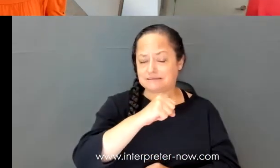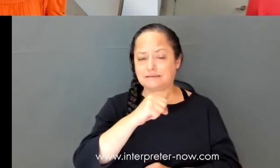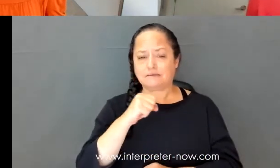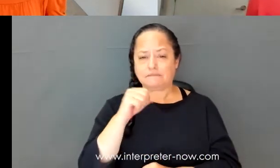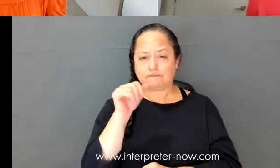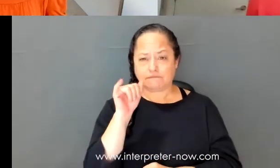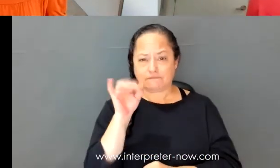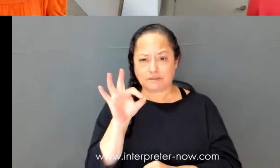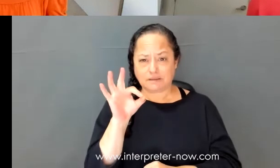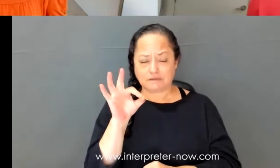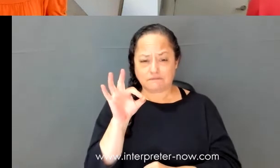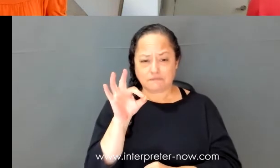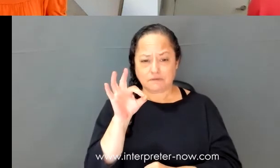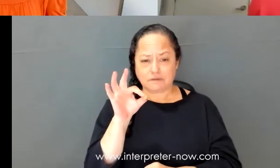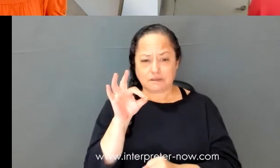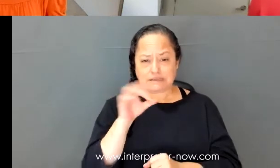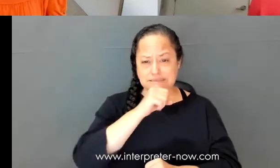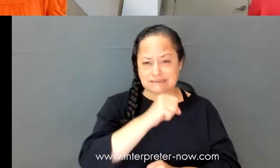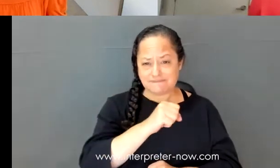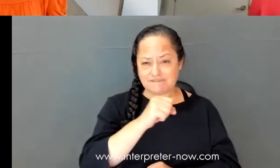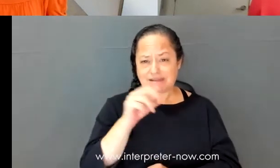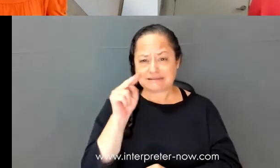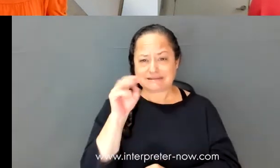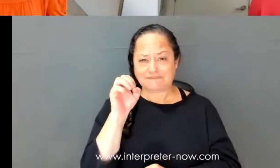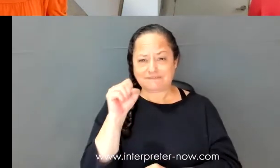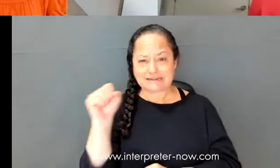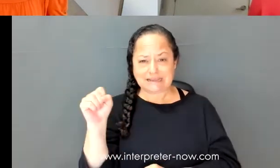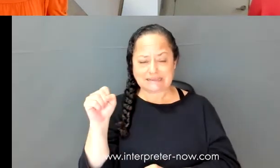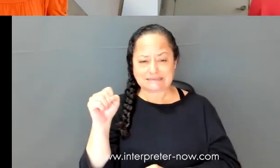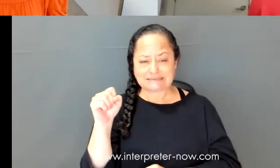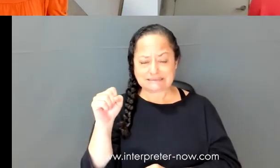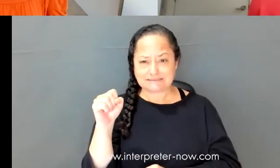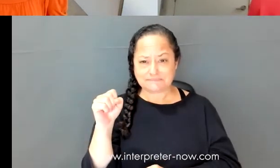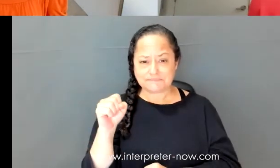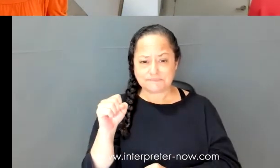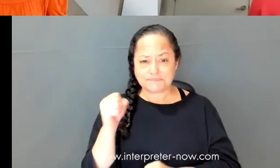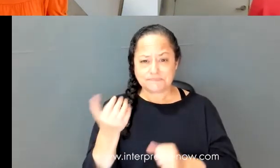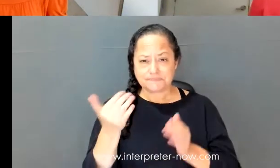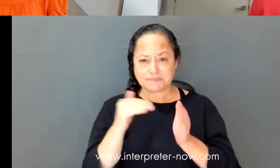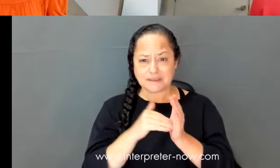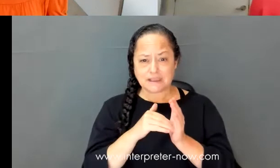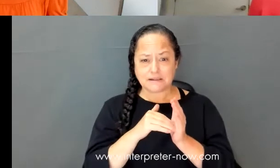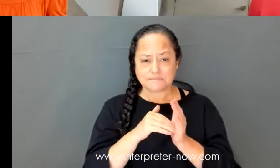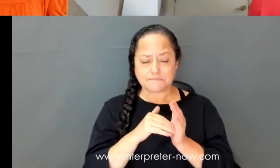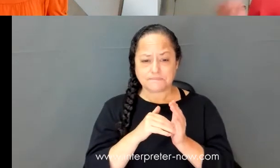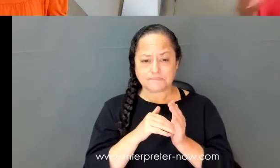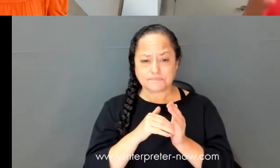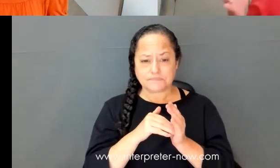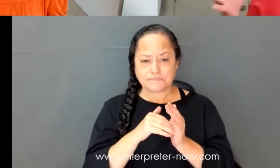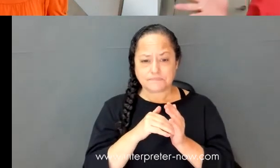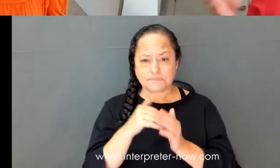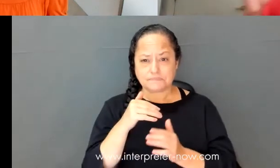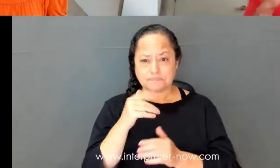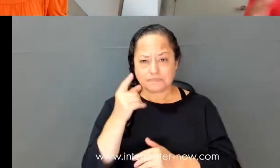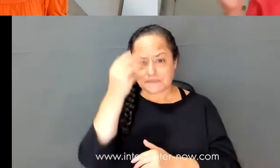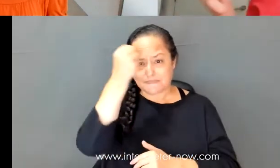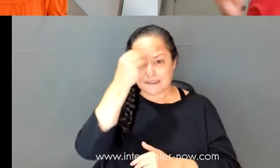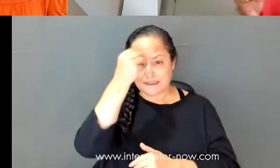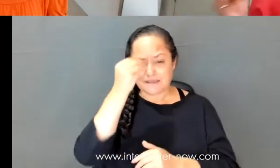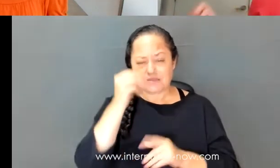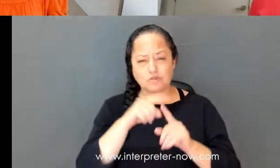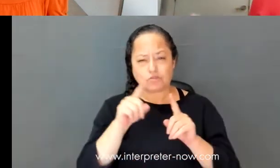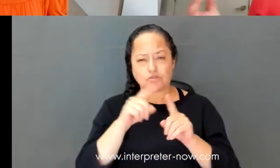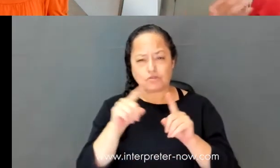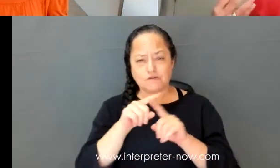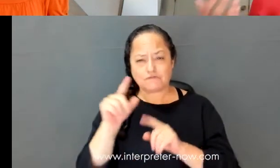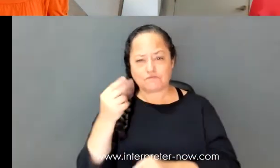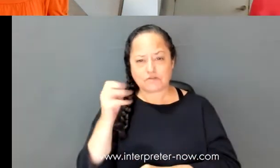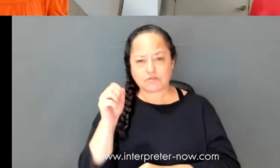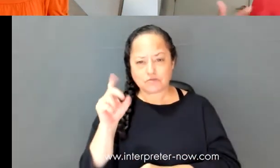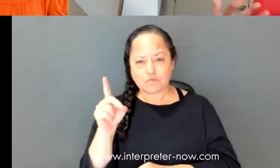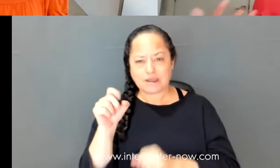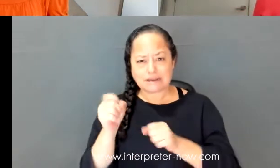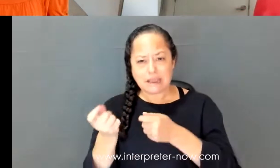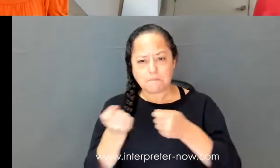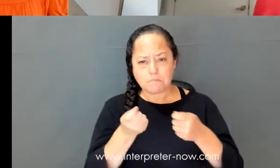There are a lot of different threads that I like to pull, but I think in an individualistic,